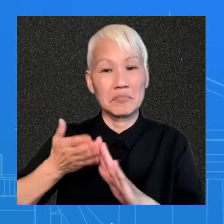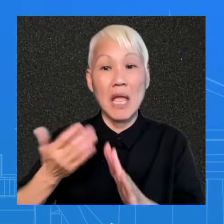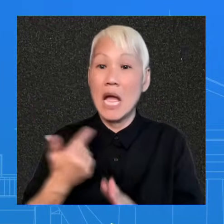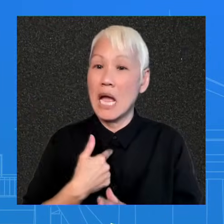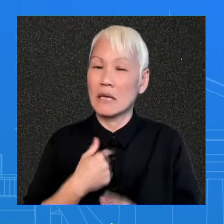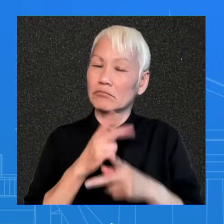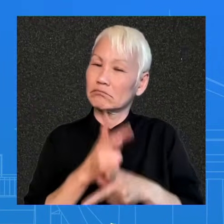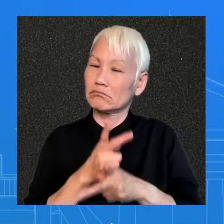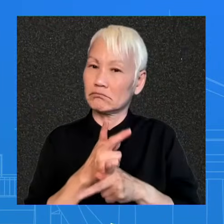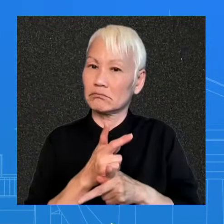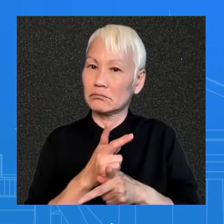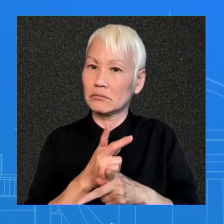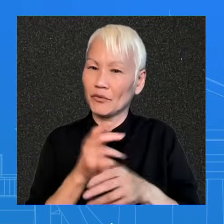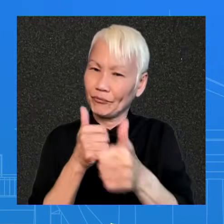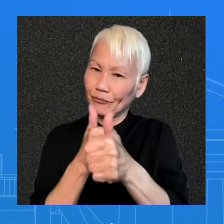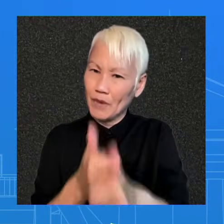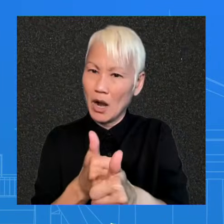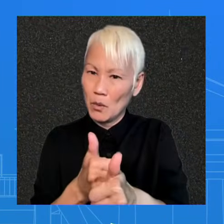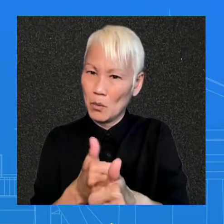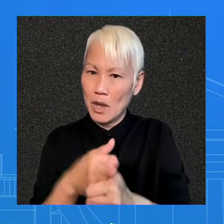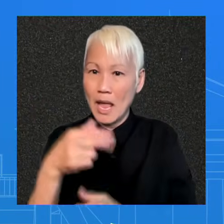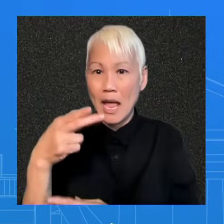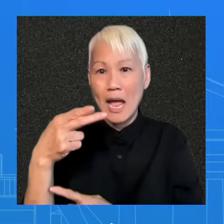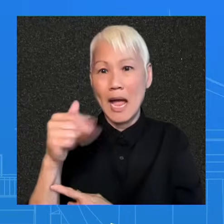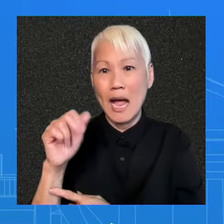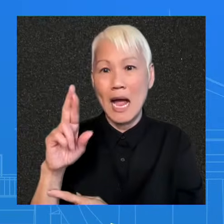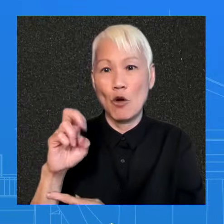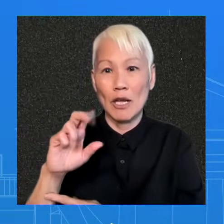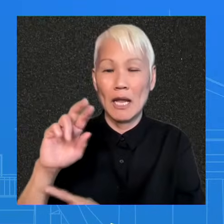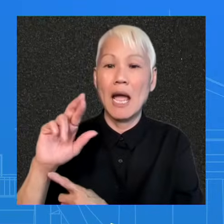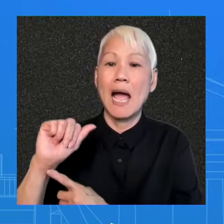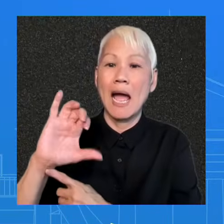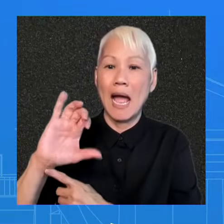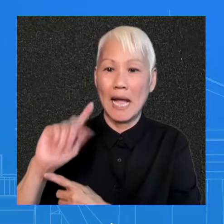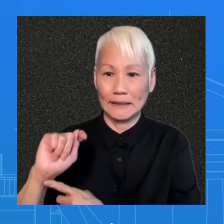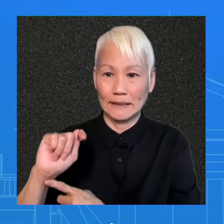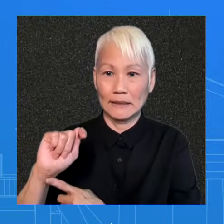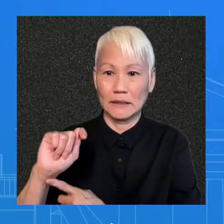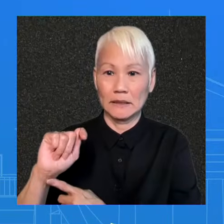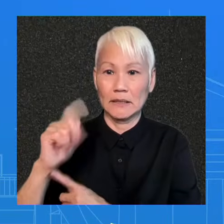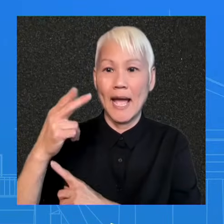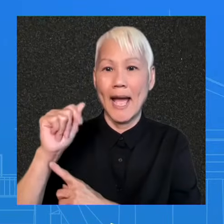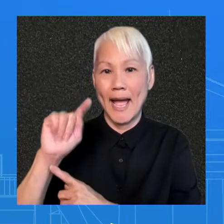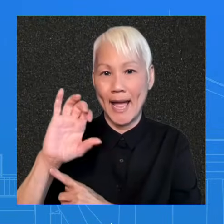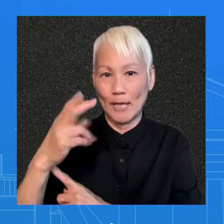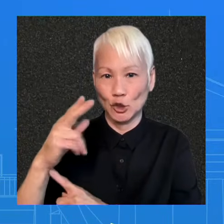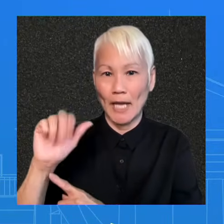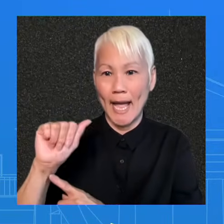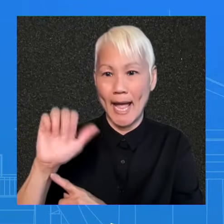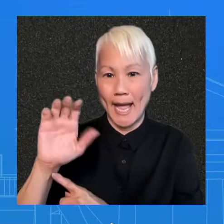so I want to be really, really mindful here. Look, this is a President --if you look at his track record,